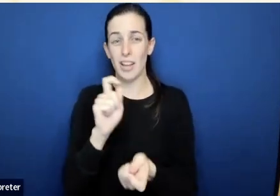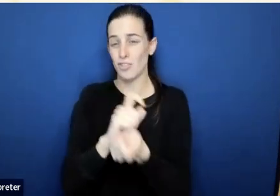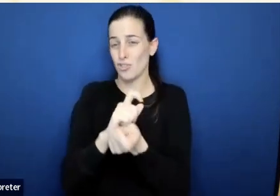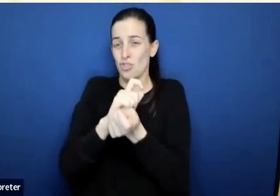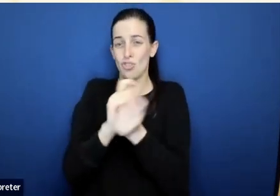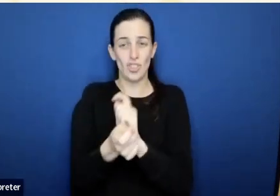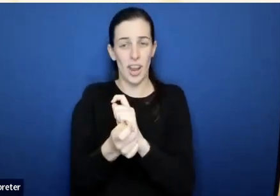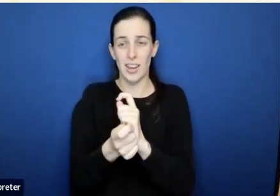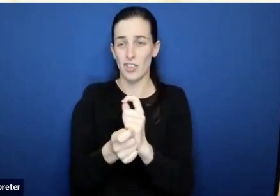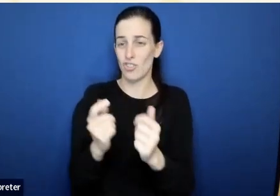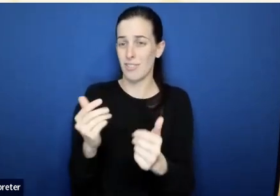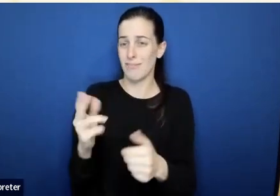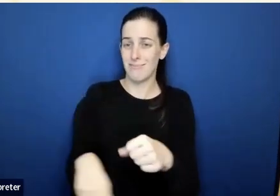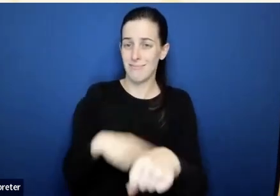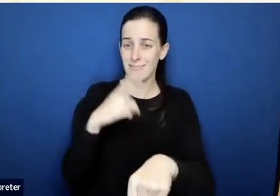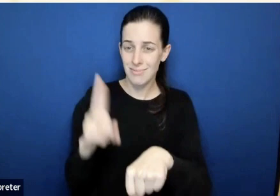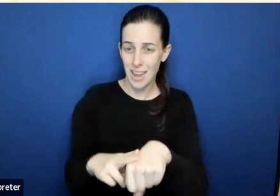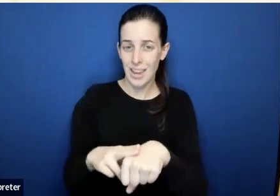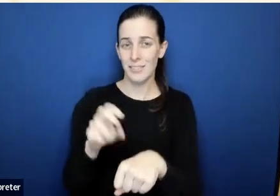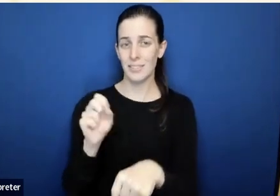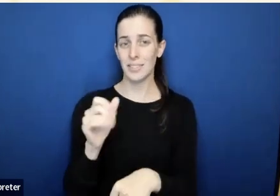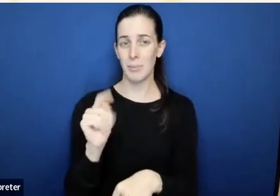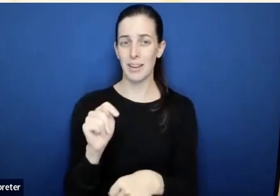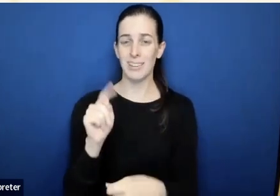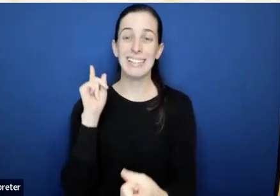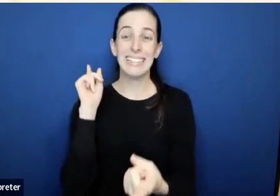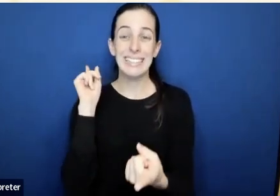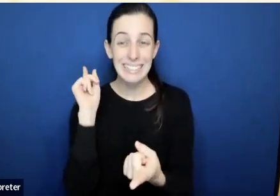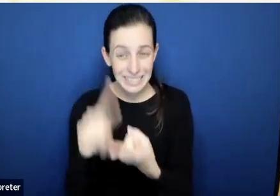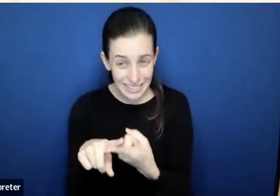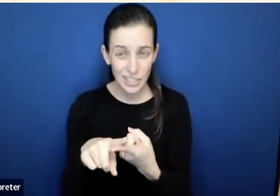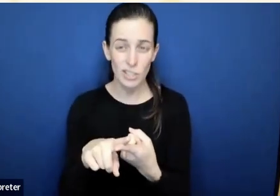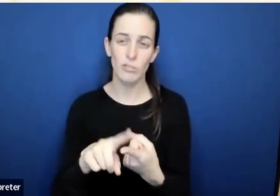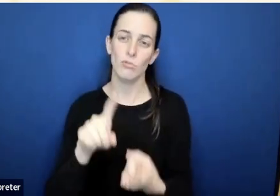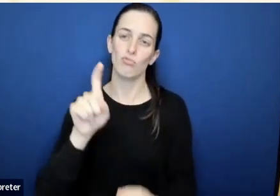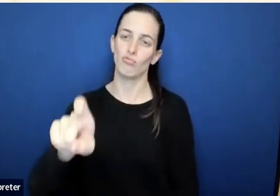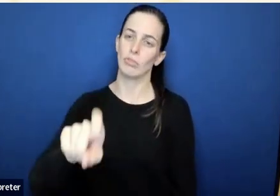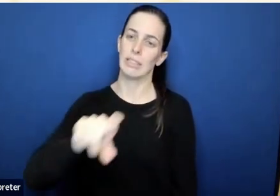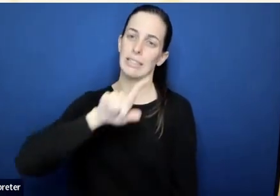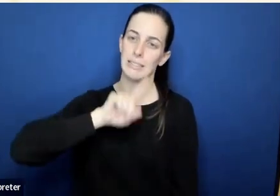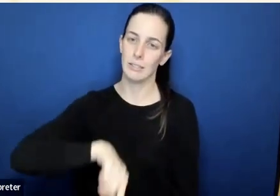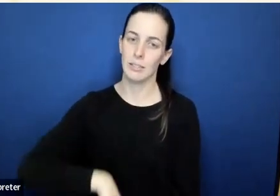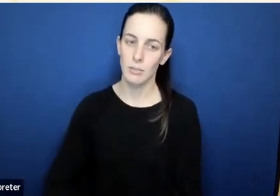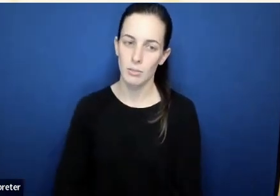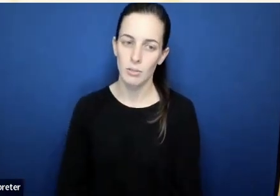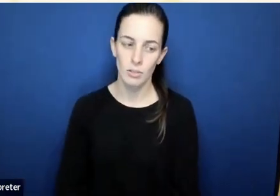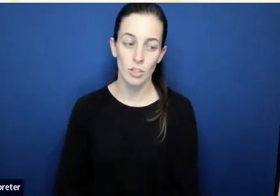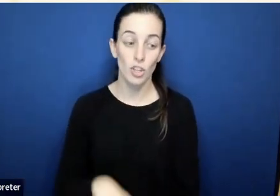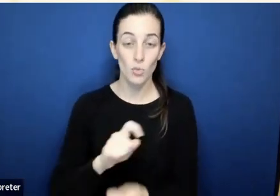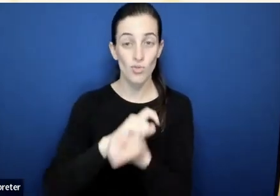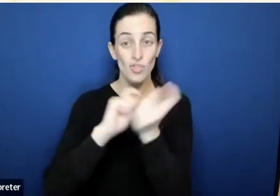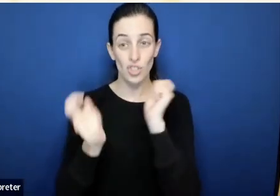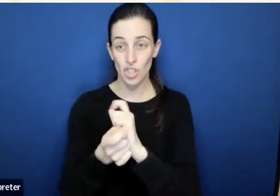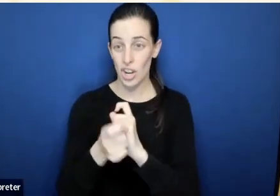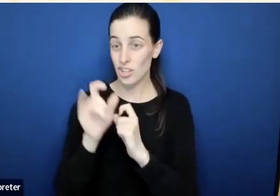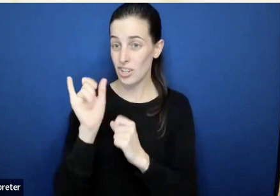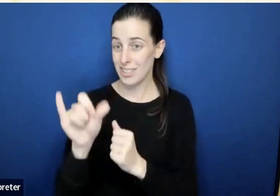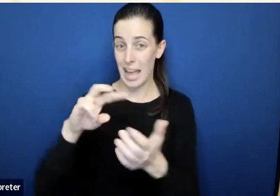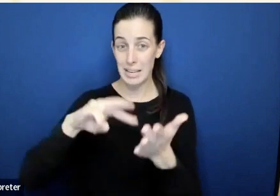unless you really have to. Because ARIA may change the semantics, and the meanings for the screen reader users.